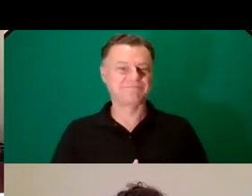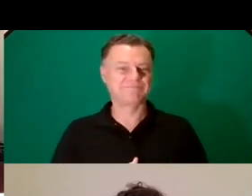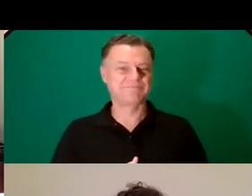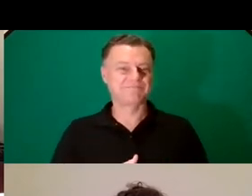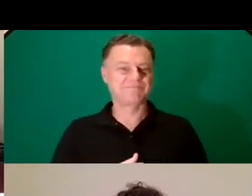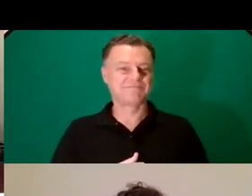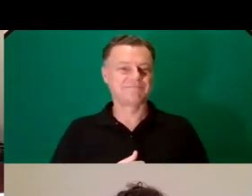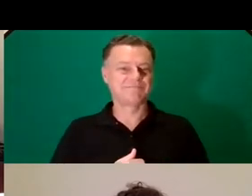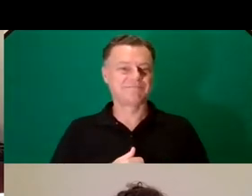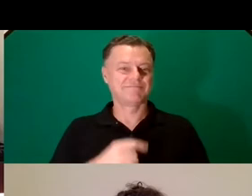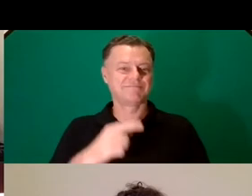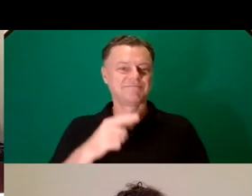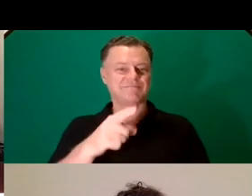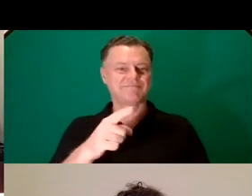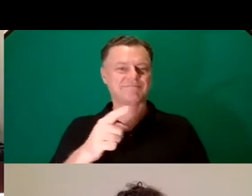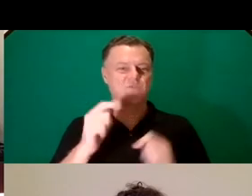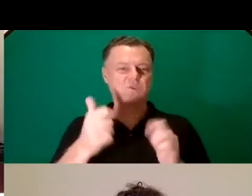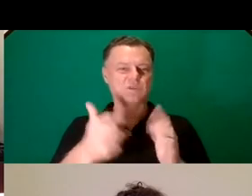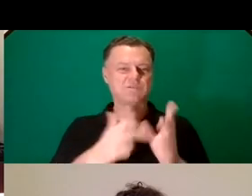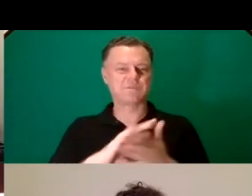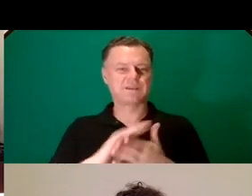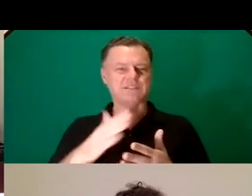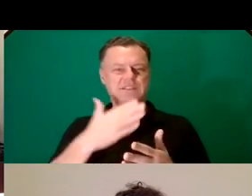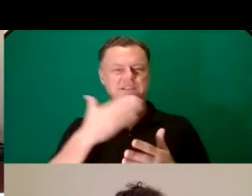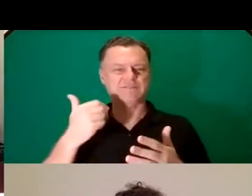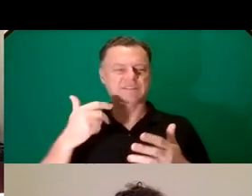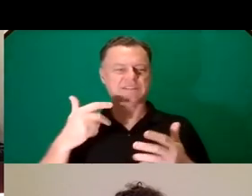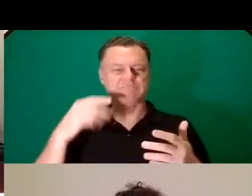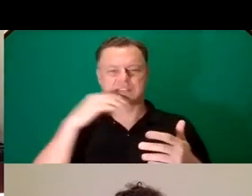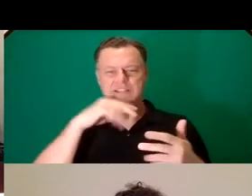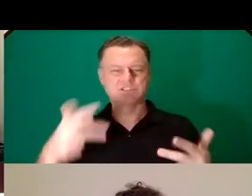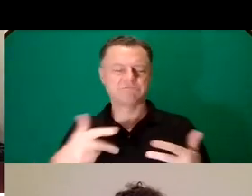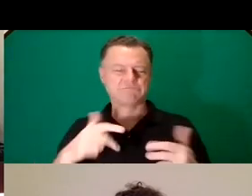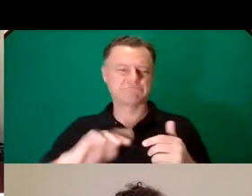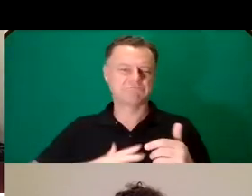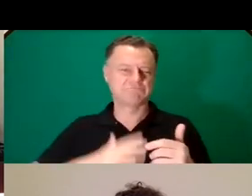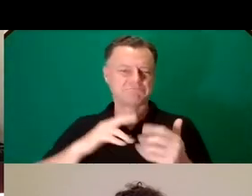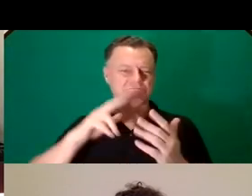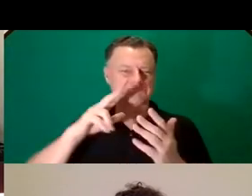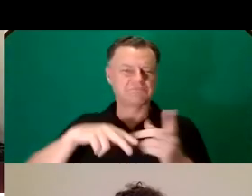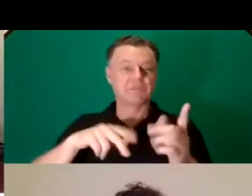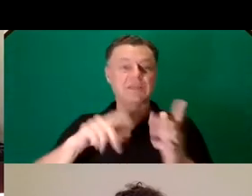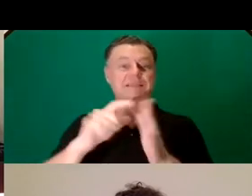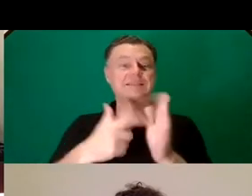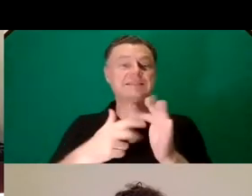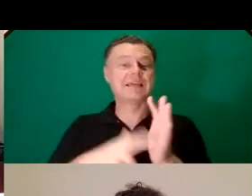report launch, which happened in early March, and also Darren with your children's